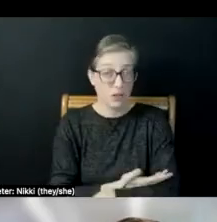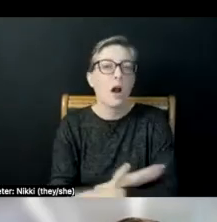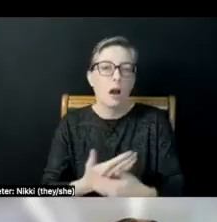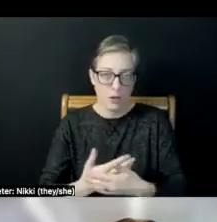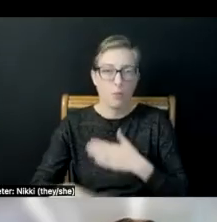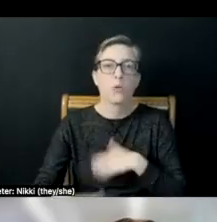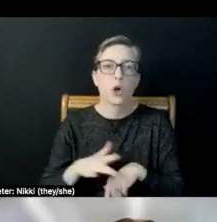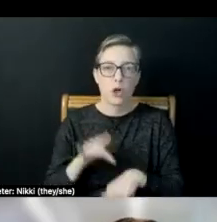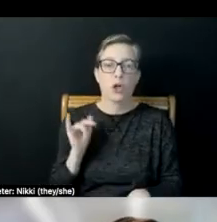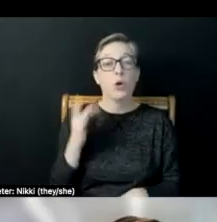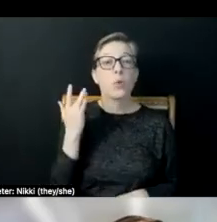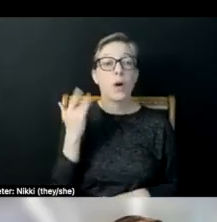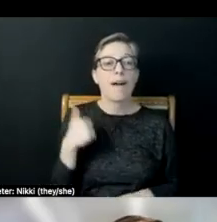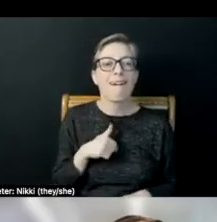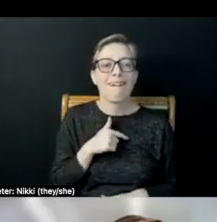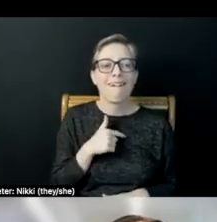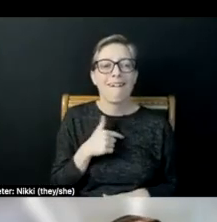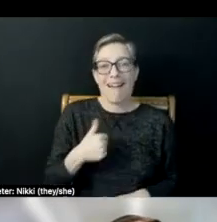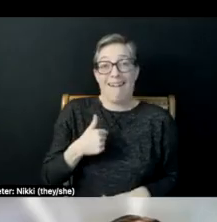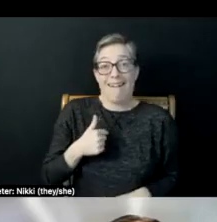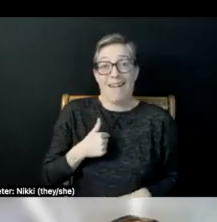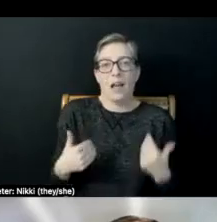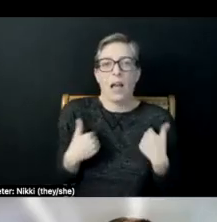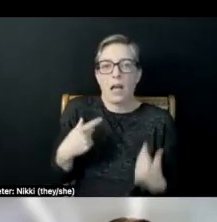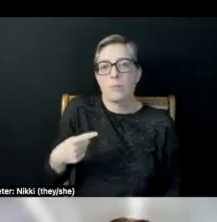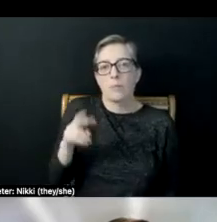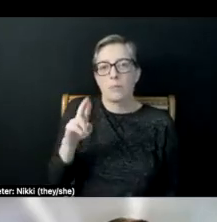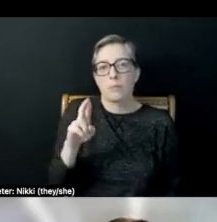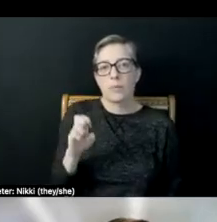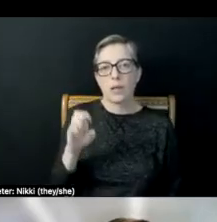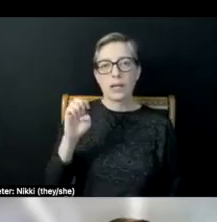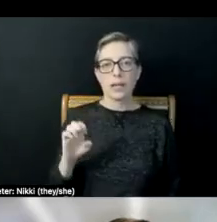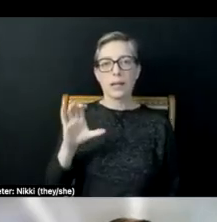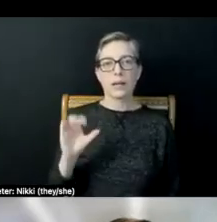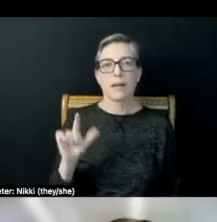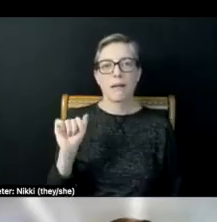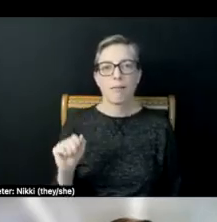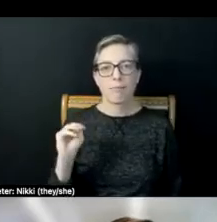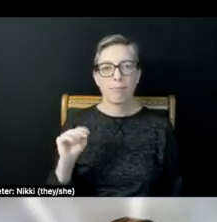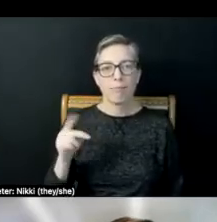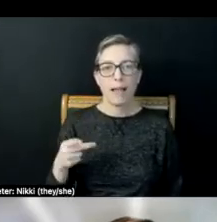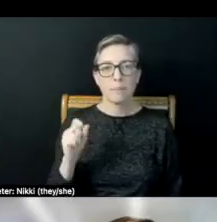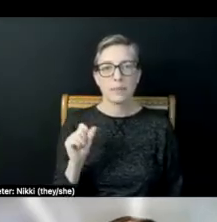preeclampsia and there were definitely some good things about our experience,